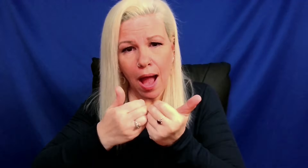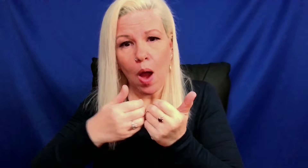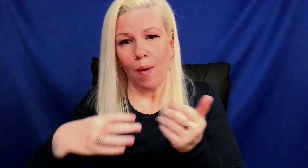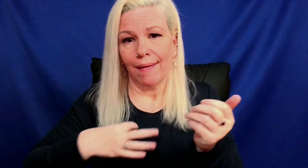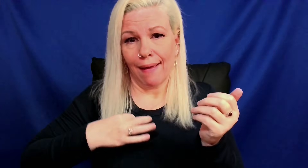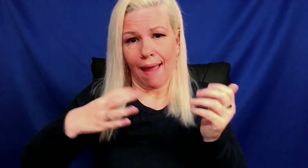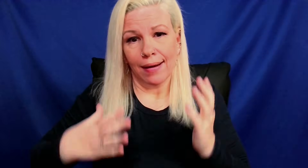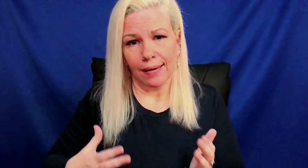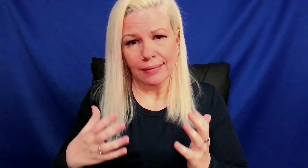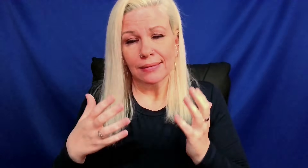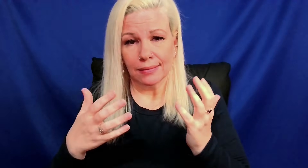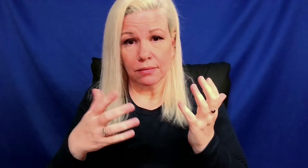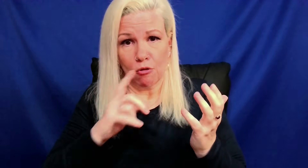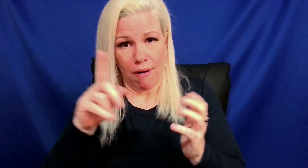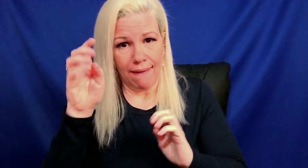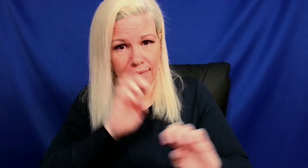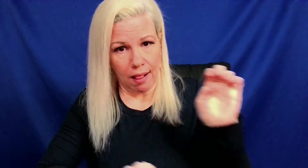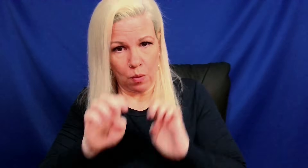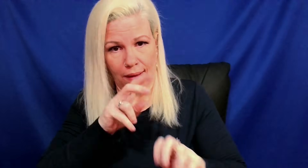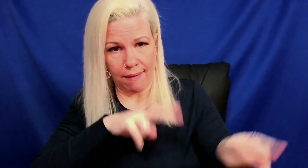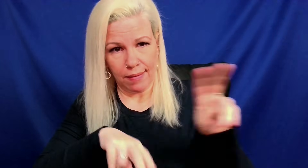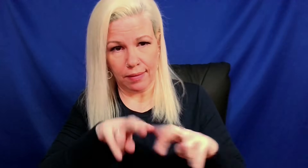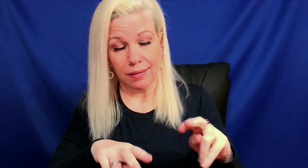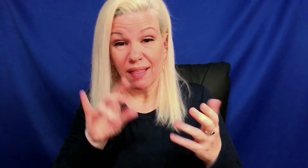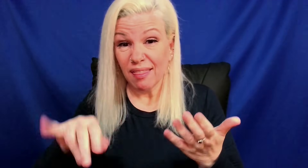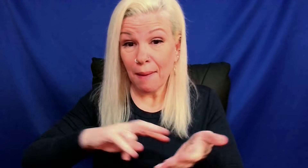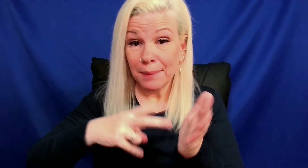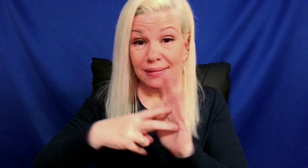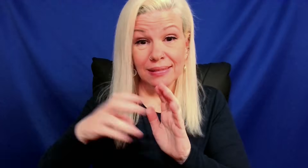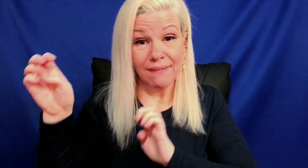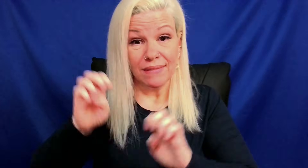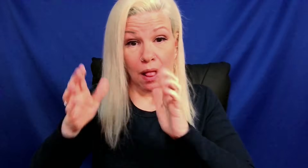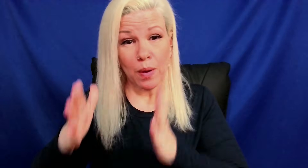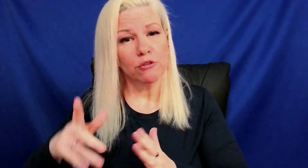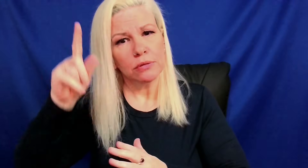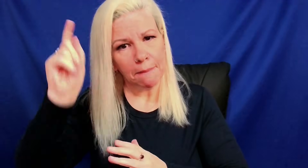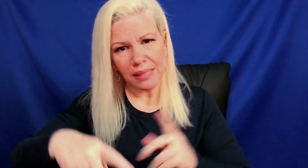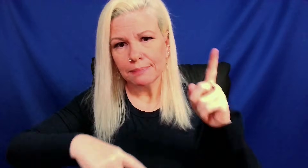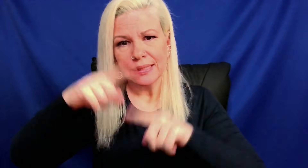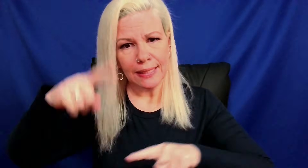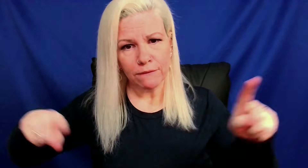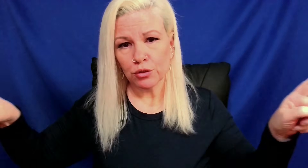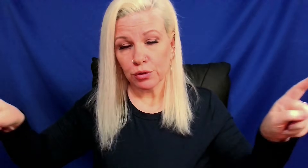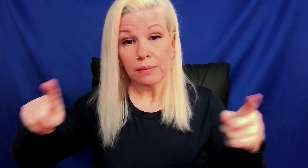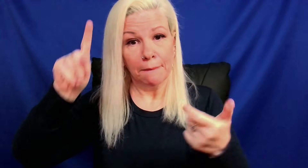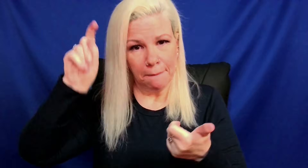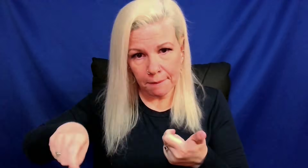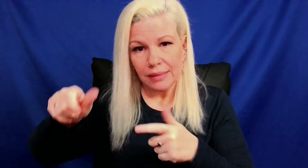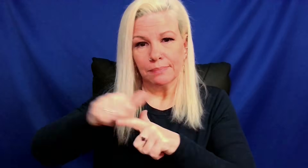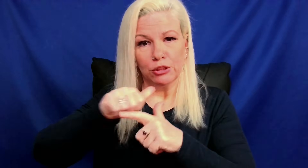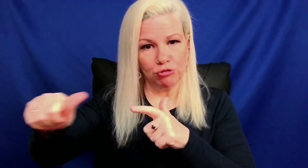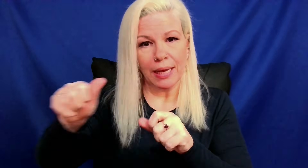This means that evaluators must be diverse. Evaluators must be trained on bias.